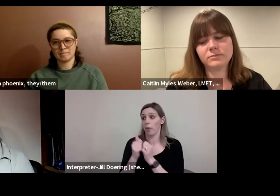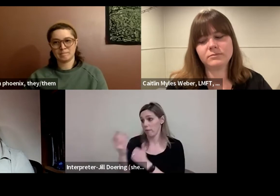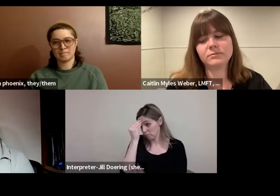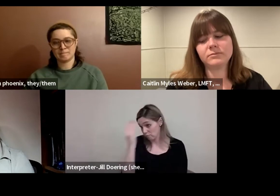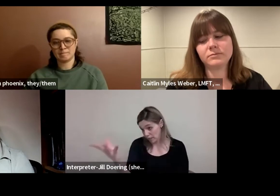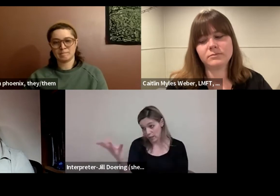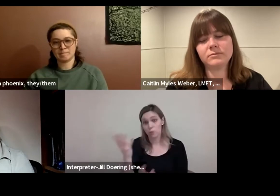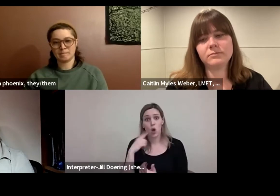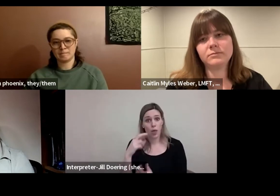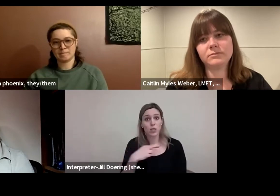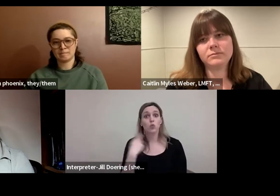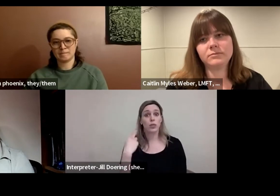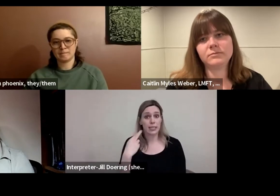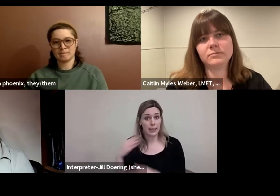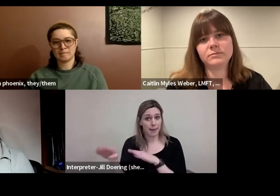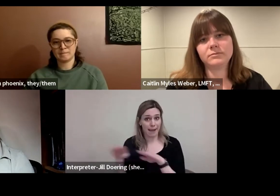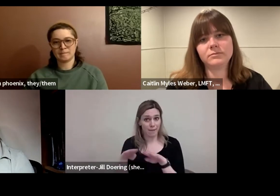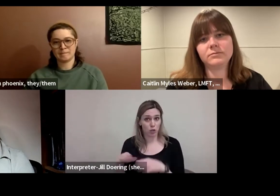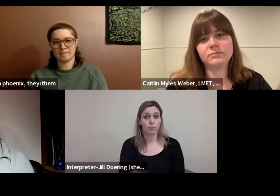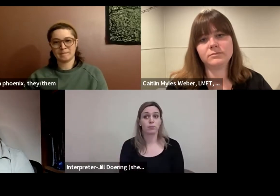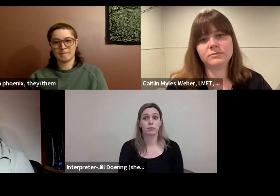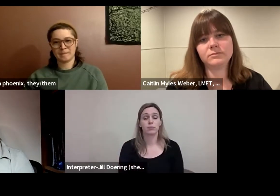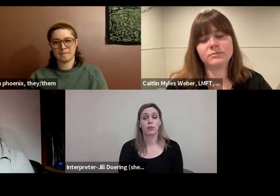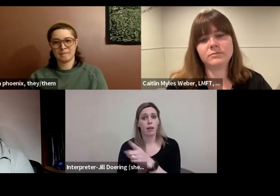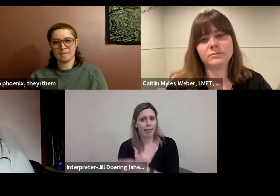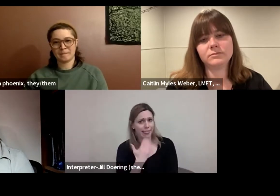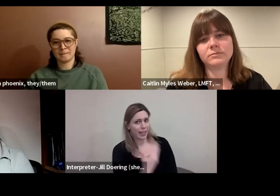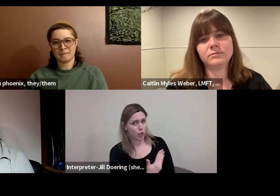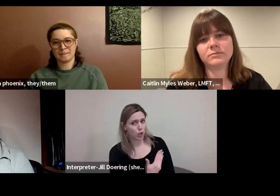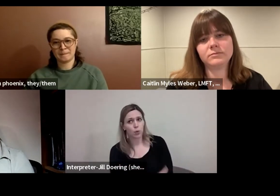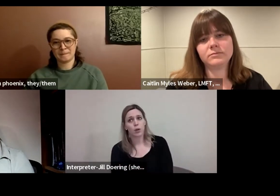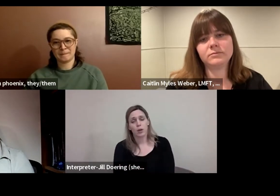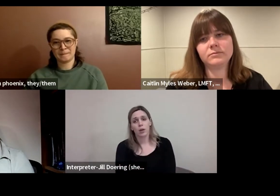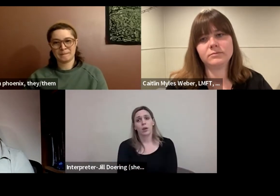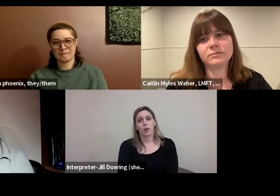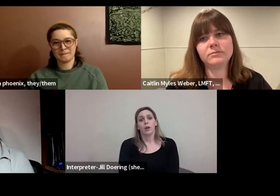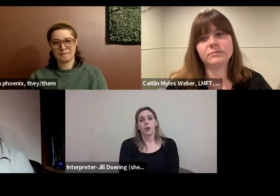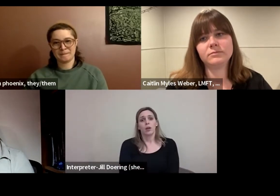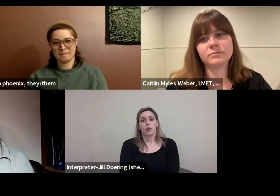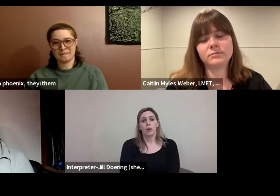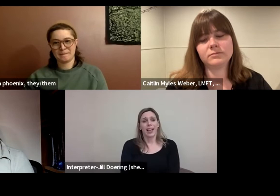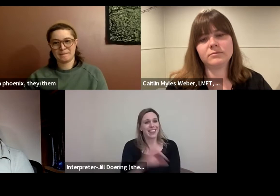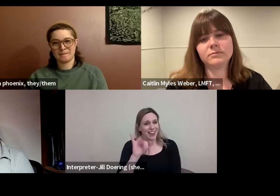Thank you. And that does bring up a little bit... Now, you know, I'm gonna make space obviously for Finn and Caitlyn.